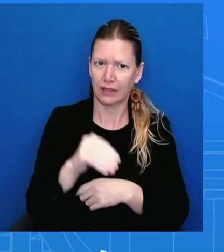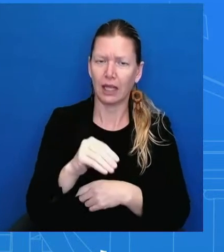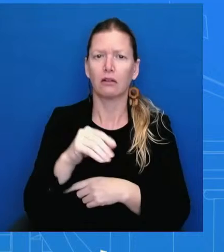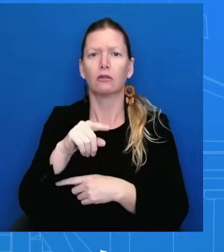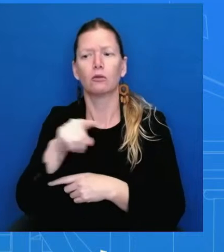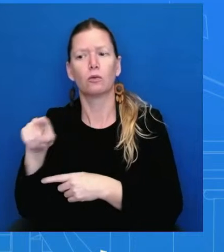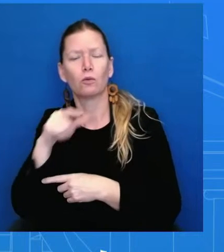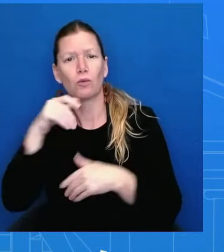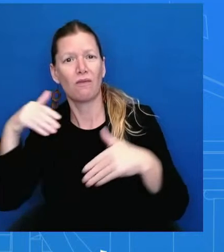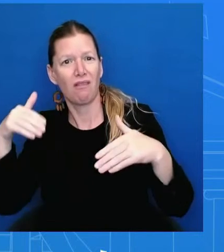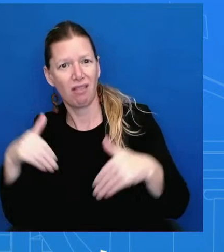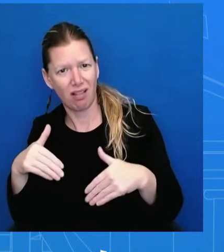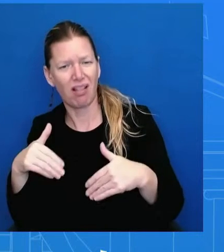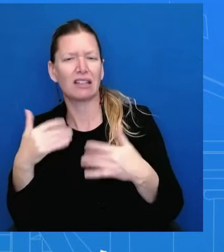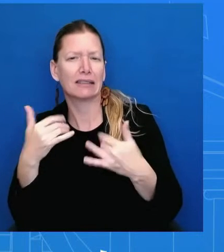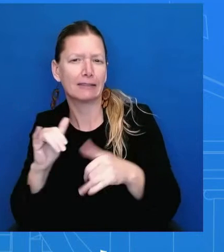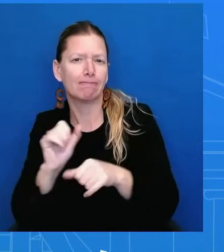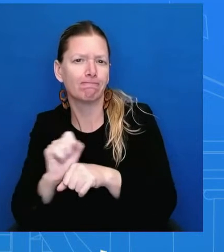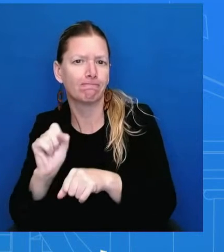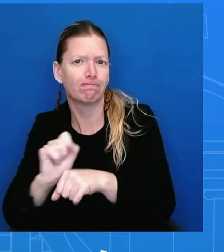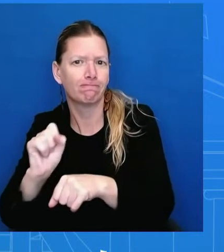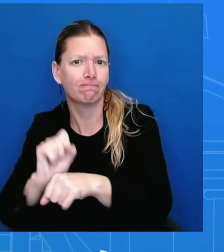I mean, at least I think I have. I mean, we --